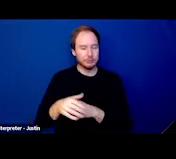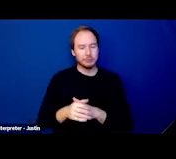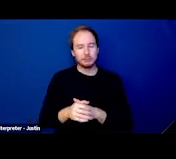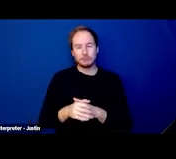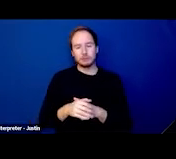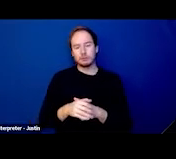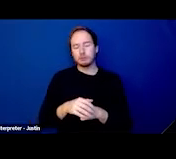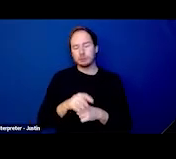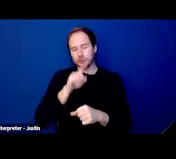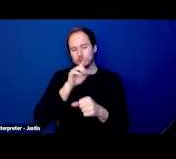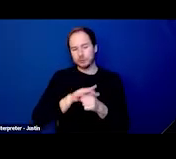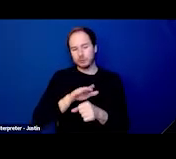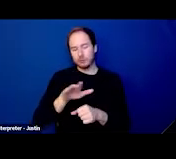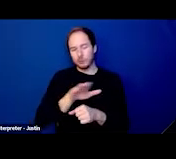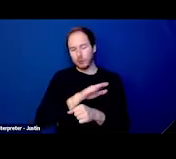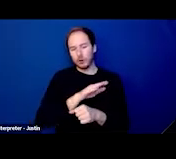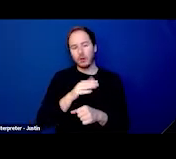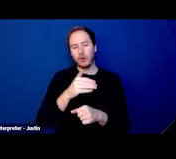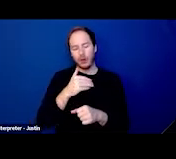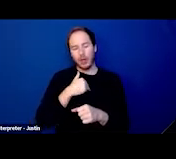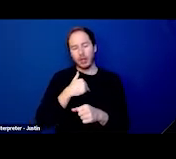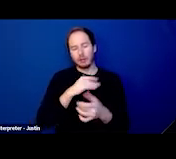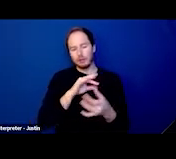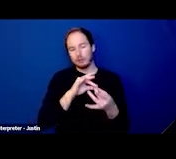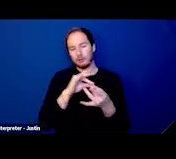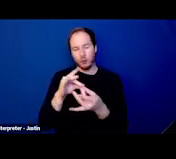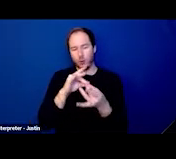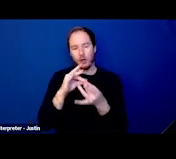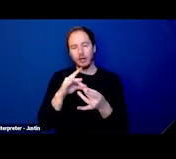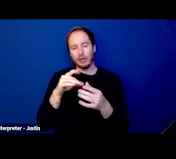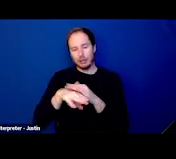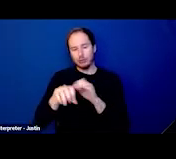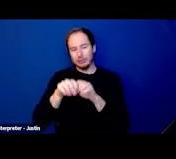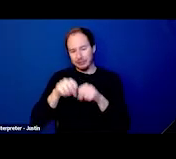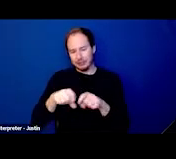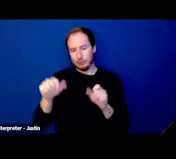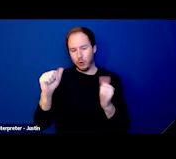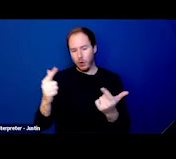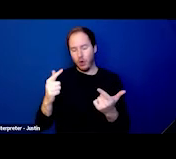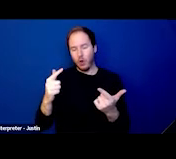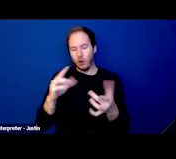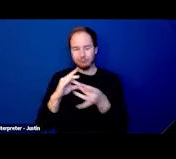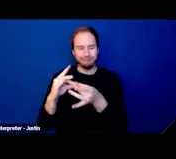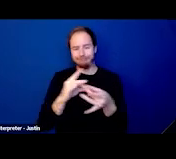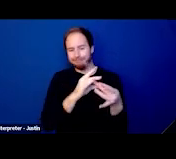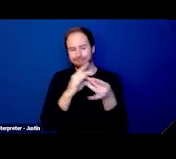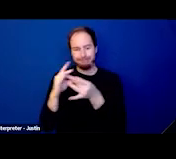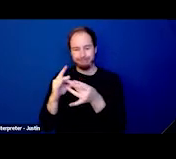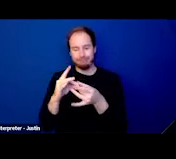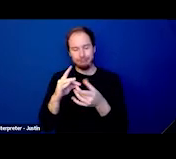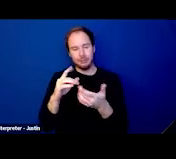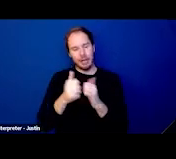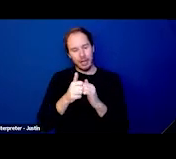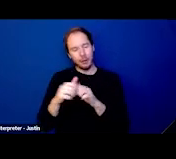that your local coordinated entry systems are taking into account to the full extent possible, the ways in which behavioral health needs